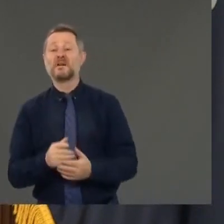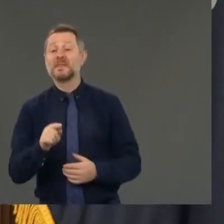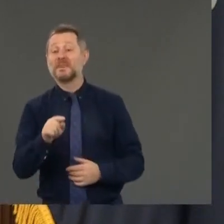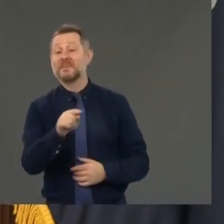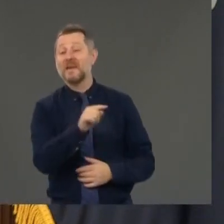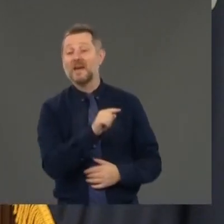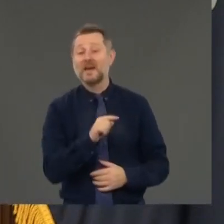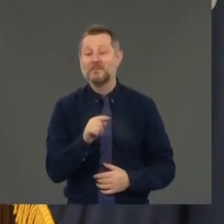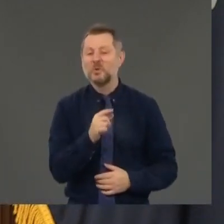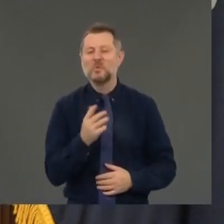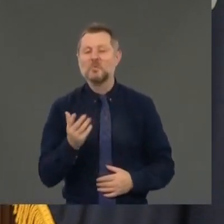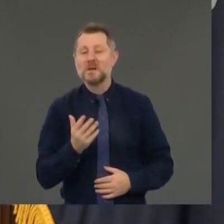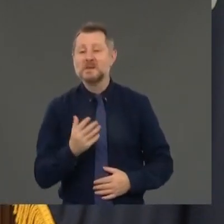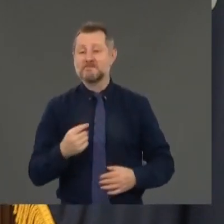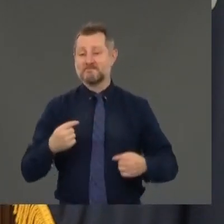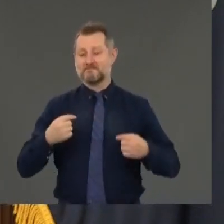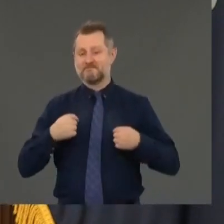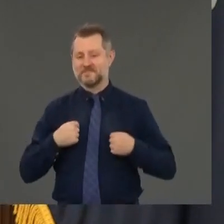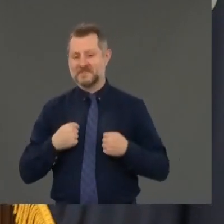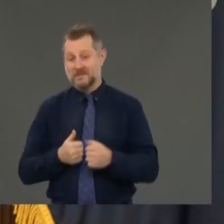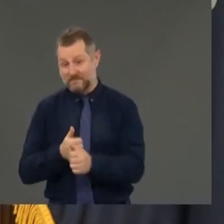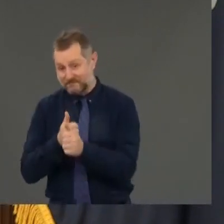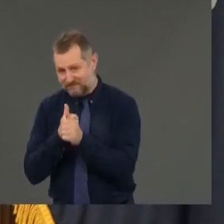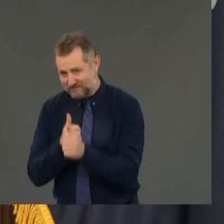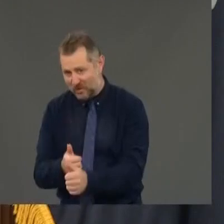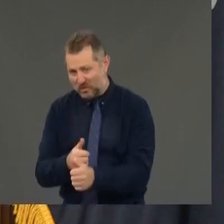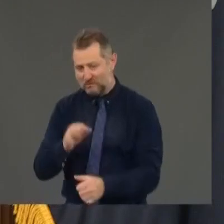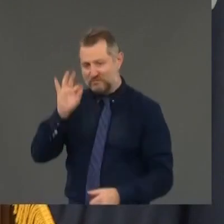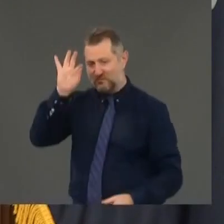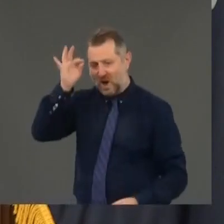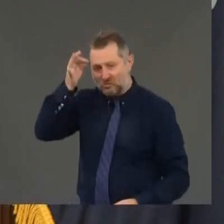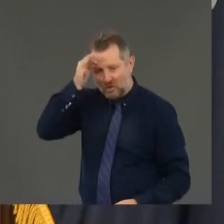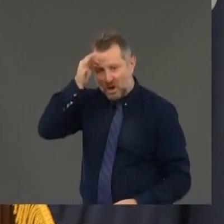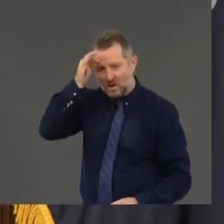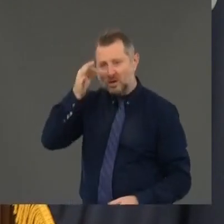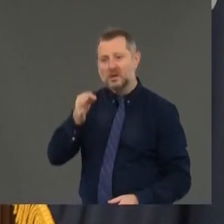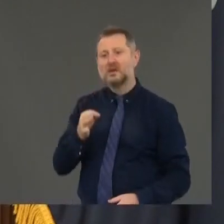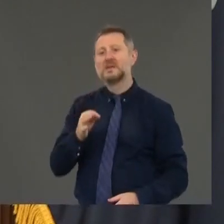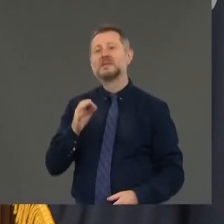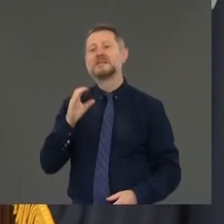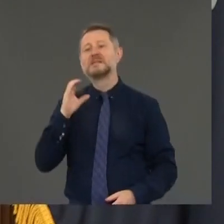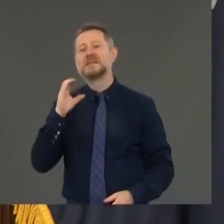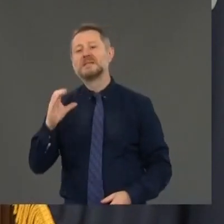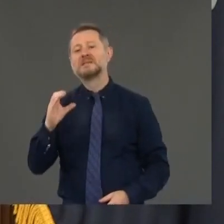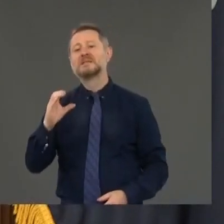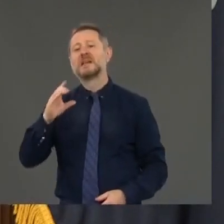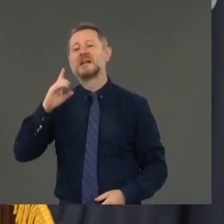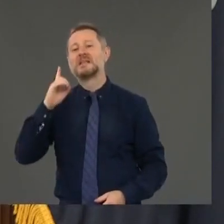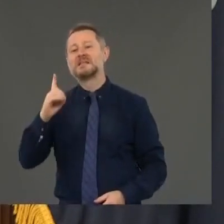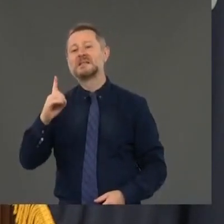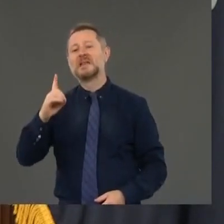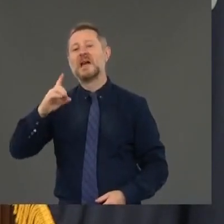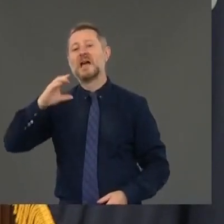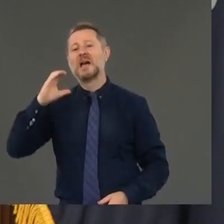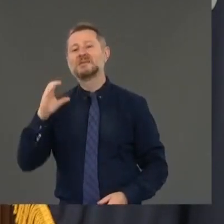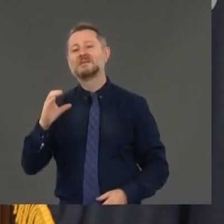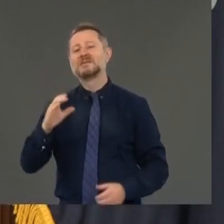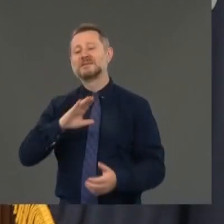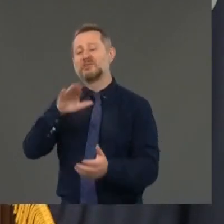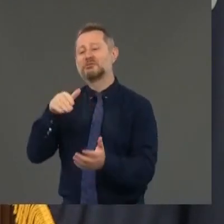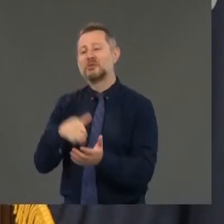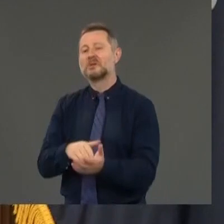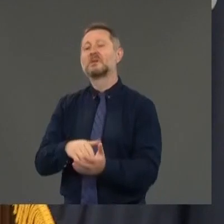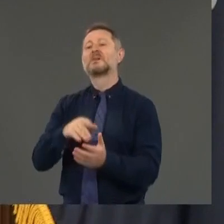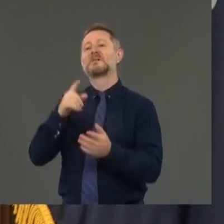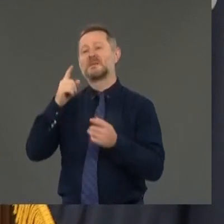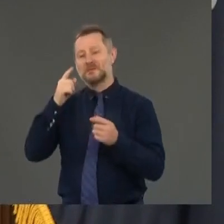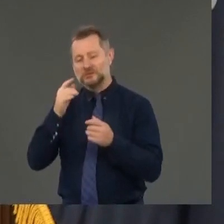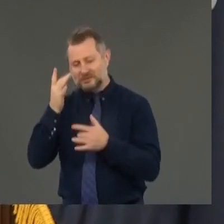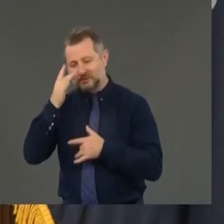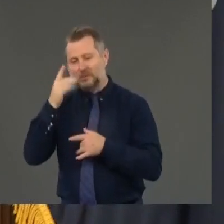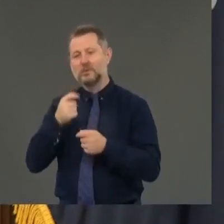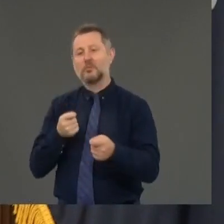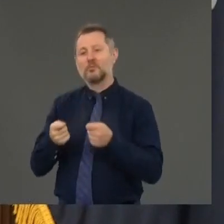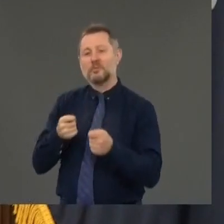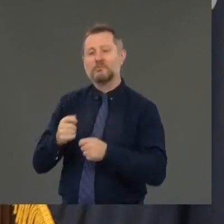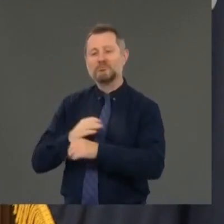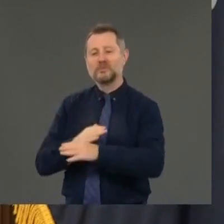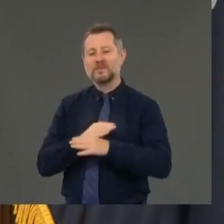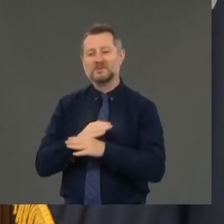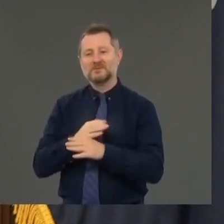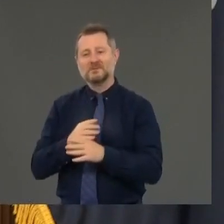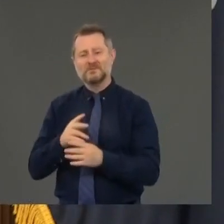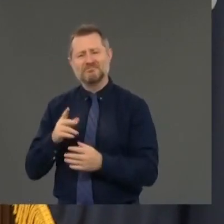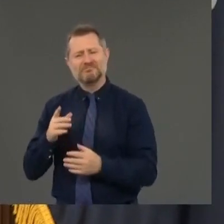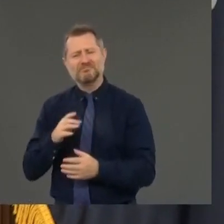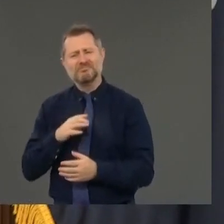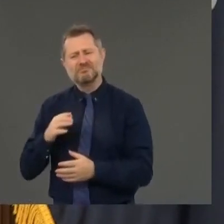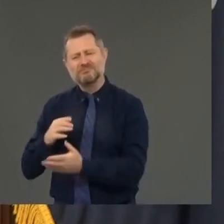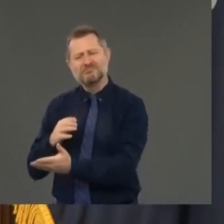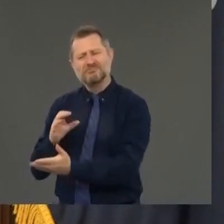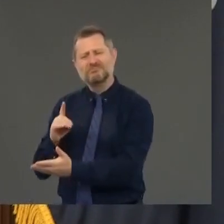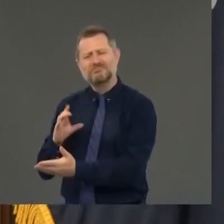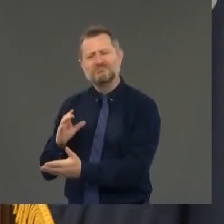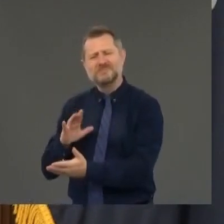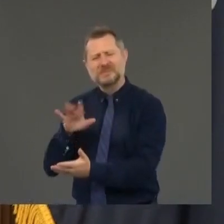AND HERE'S THE FACT TO THEM.